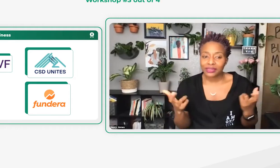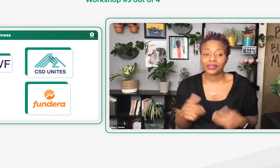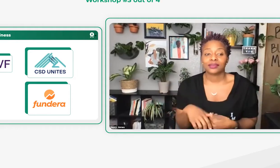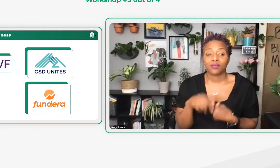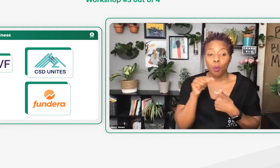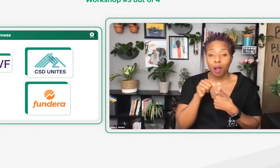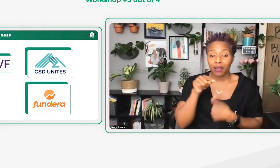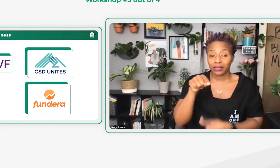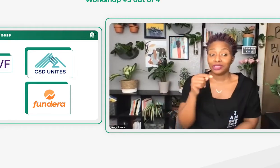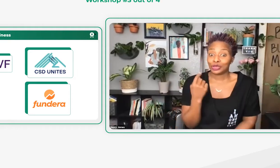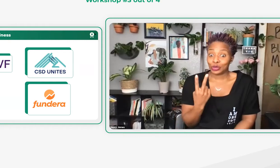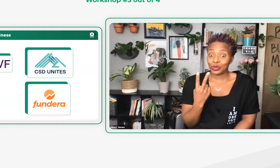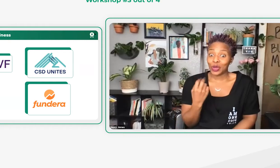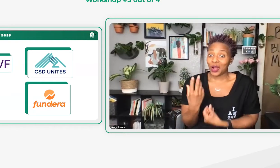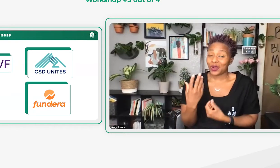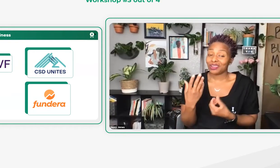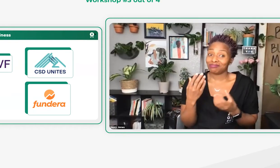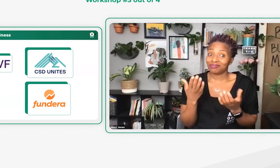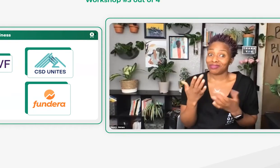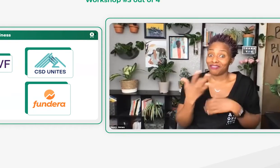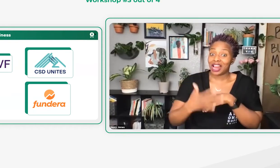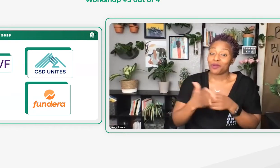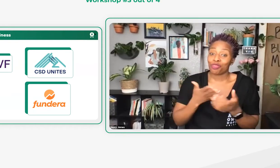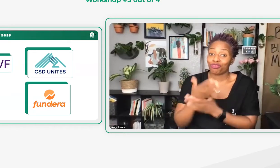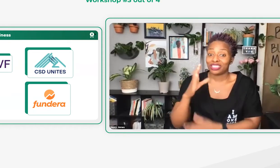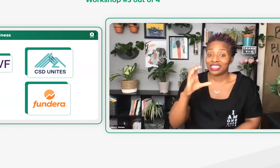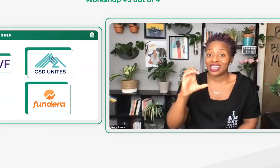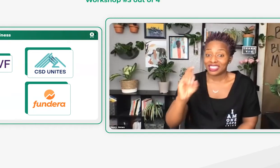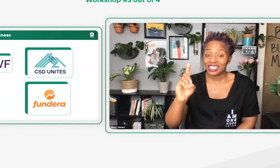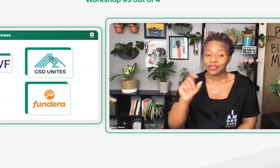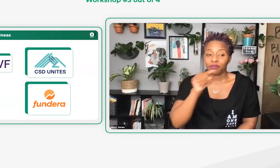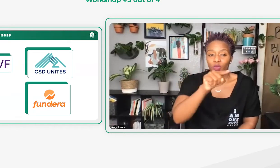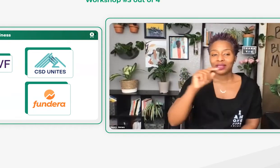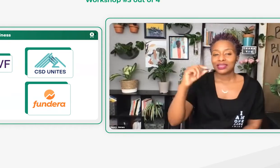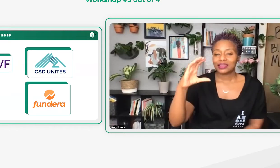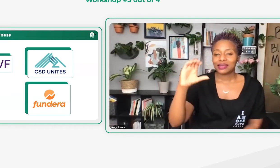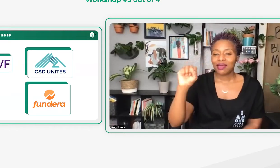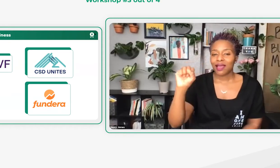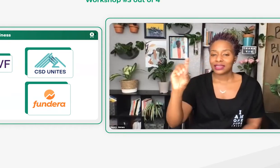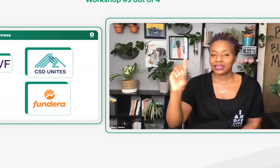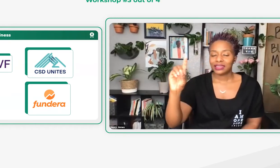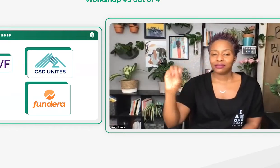I wanted to share some resources. The two that are available through CSD,